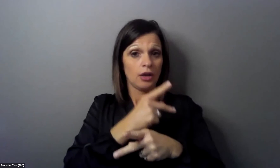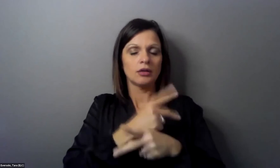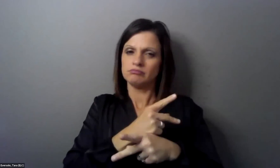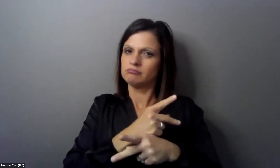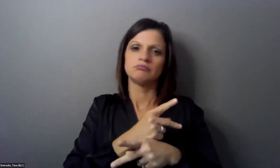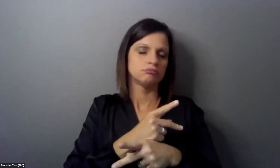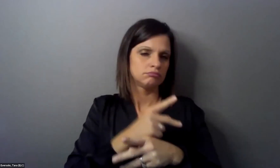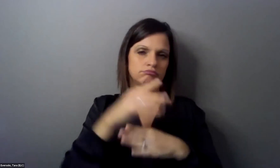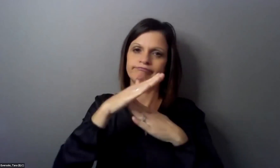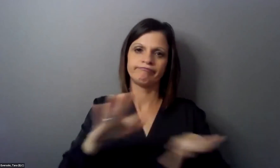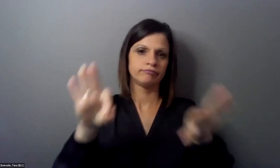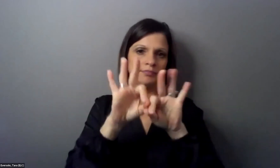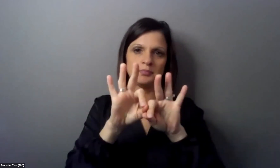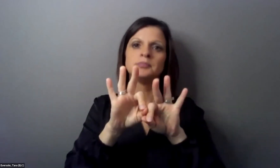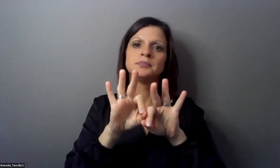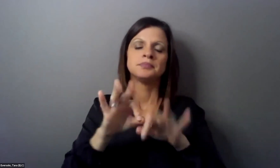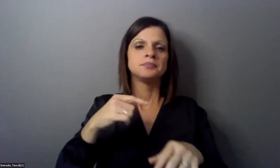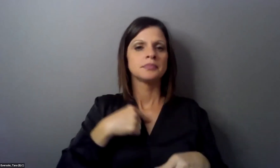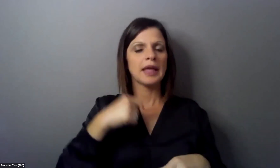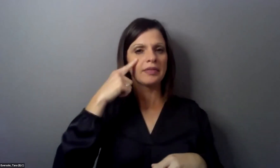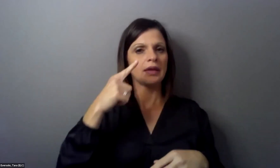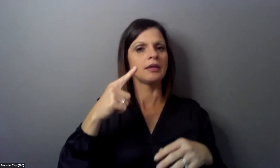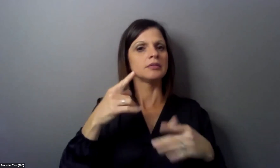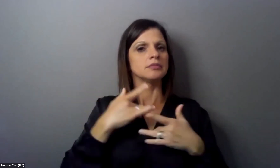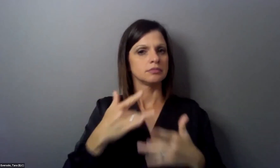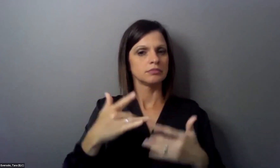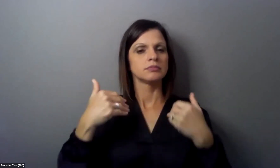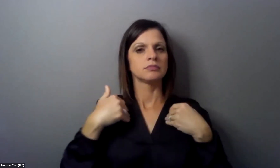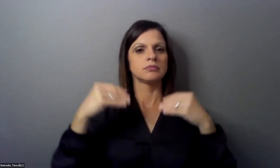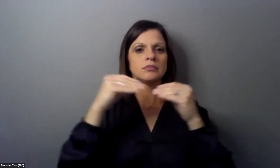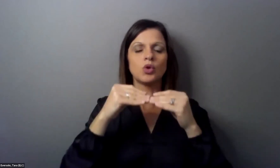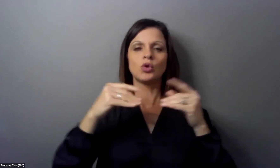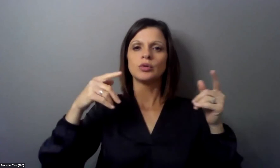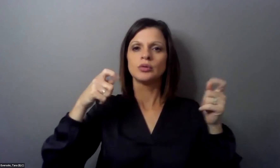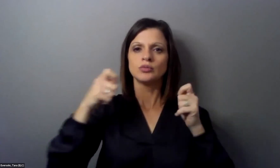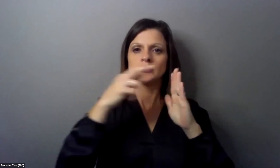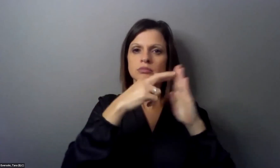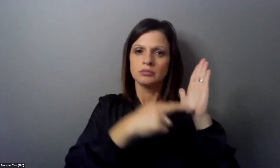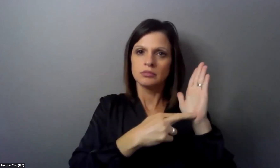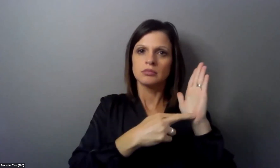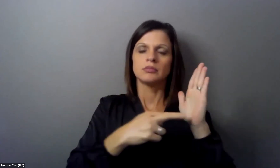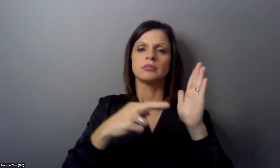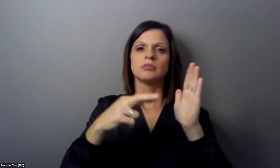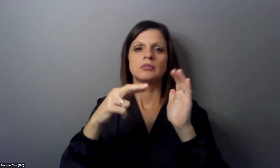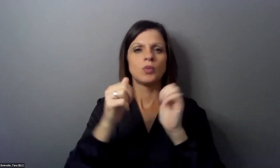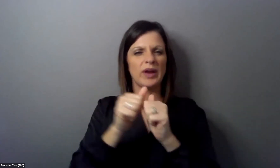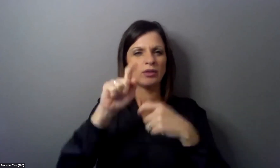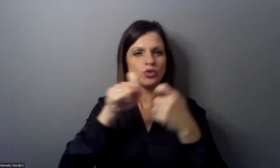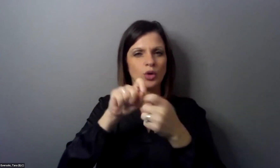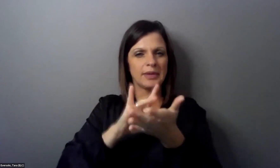And I think that there are continuing to be more regulations surrounding methadone and – to help ensure that